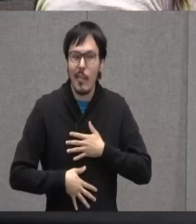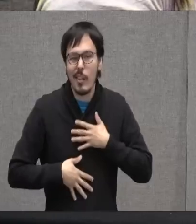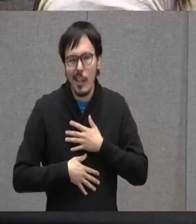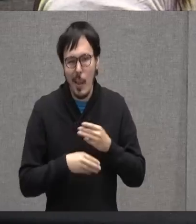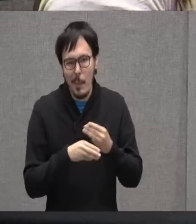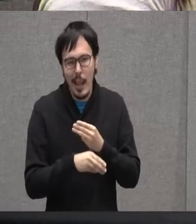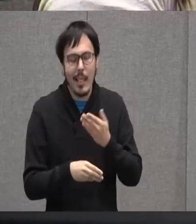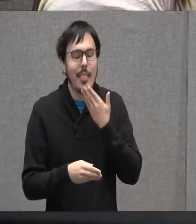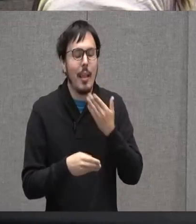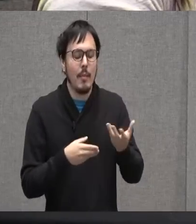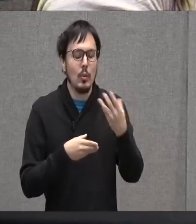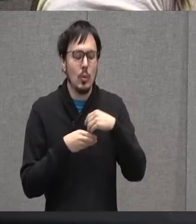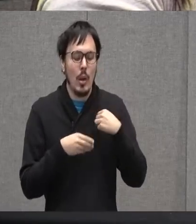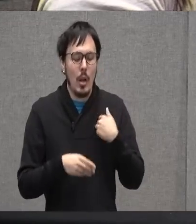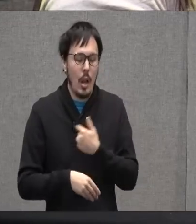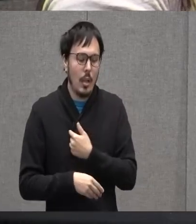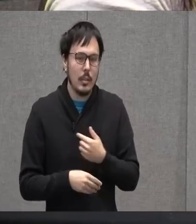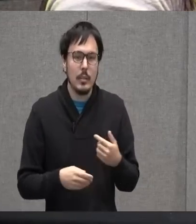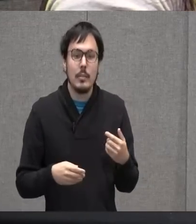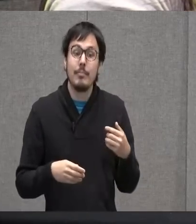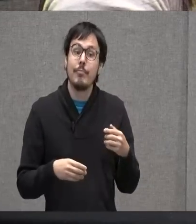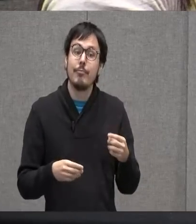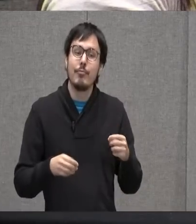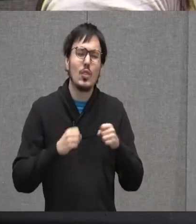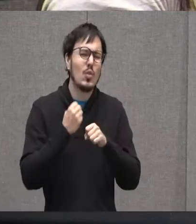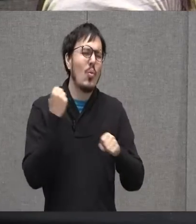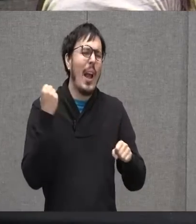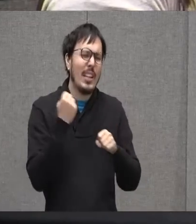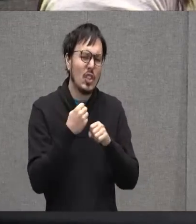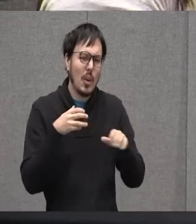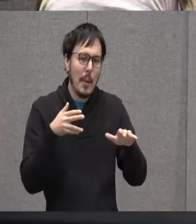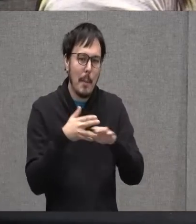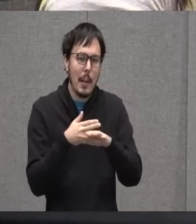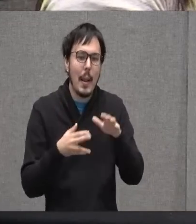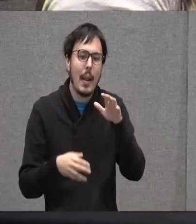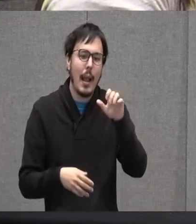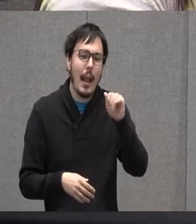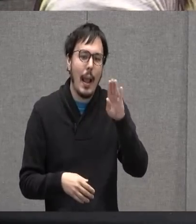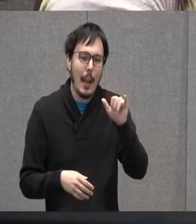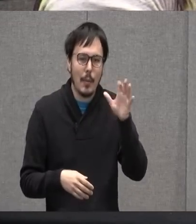Thanks for joining us. Take a quick stretch break 'cause Miss Abby is up next with some more math.